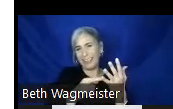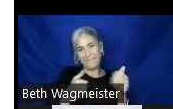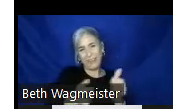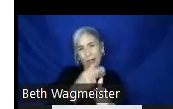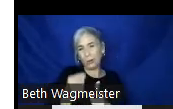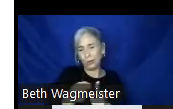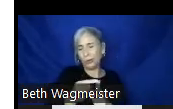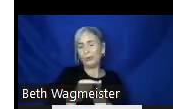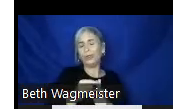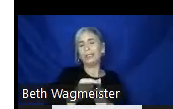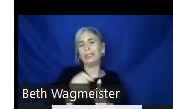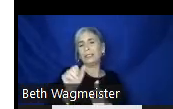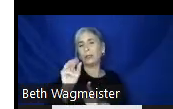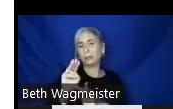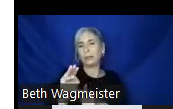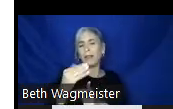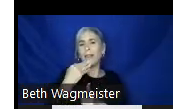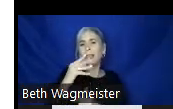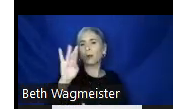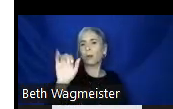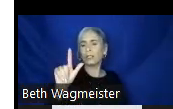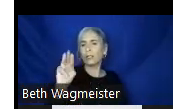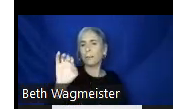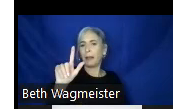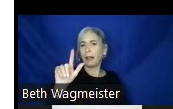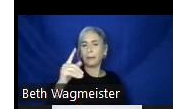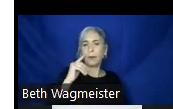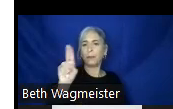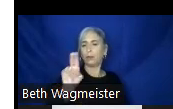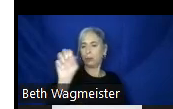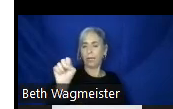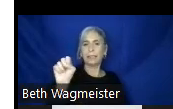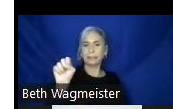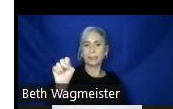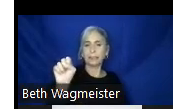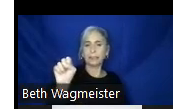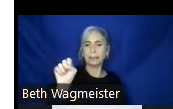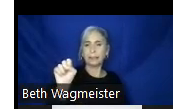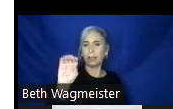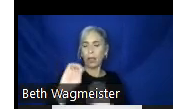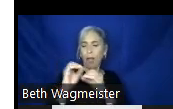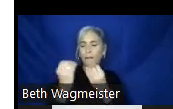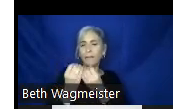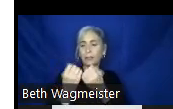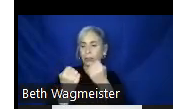there. Thank you also to Rachel and Malcolm from the U.S. office. Supporting us with the